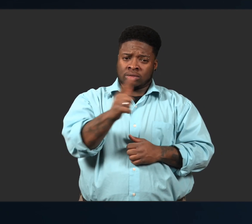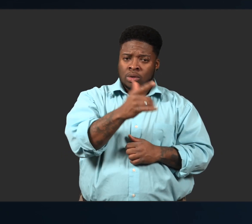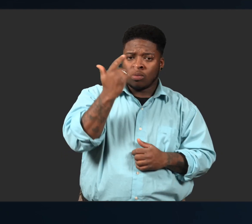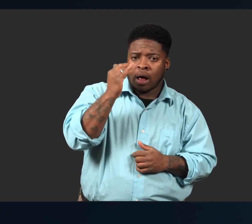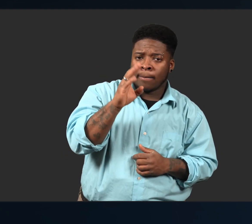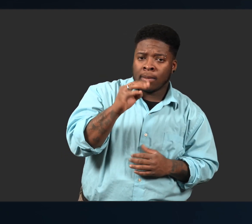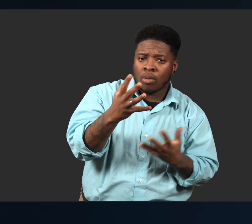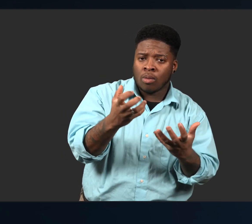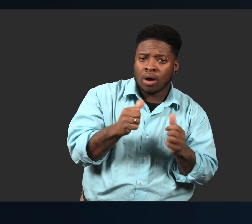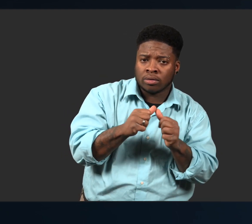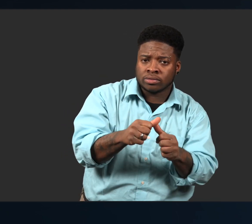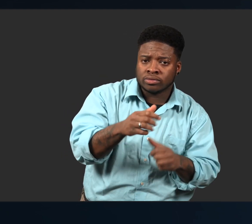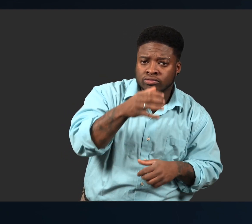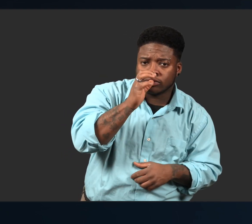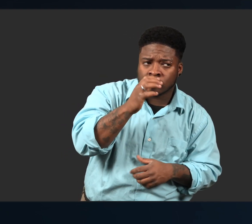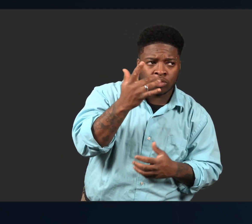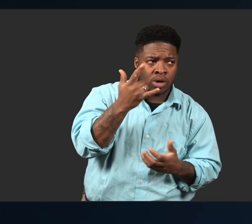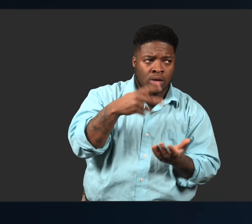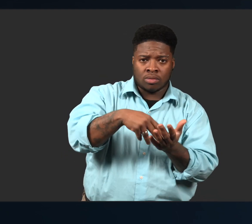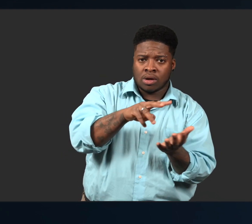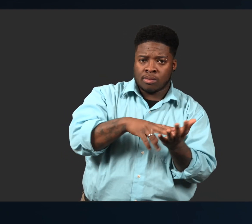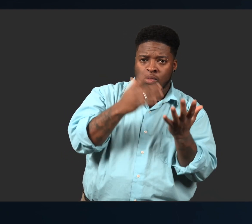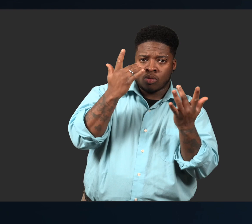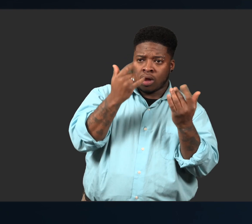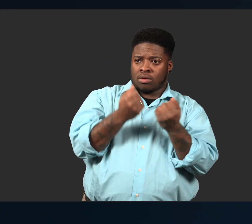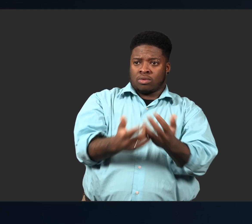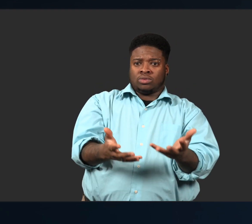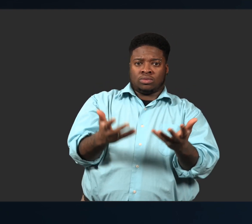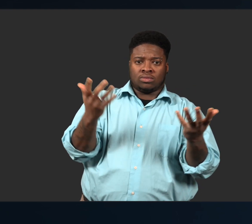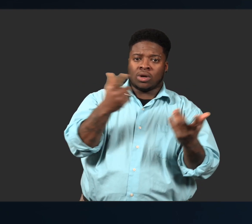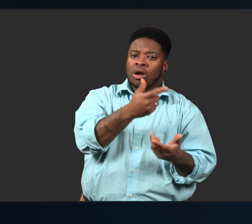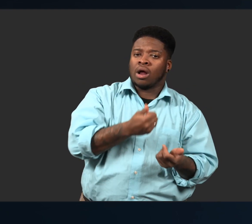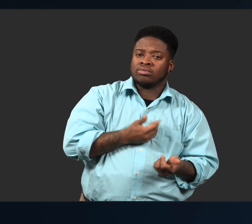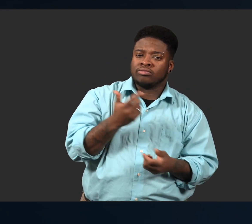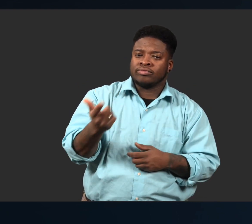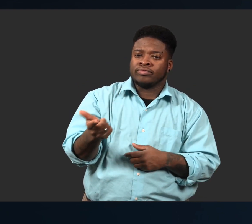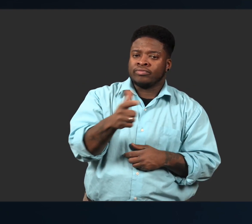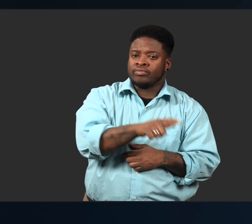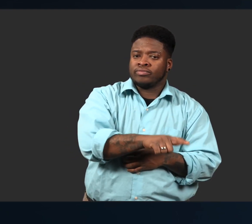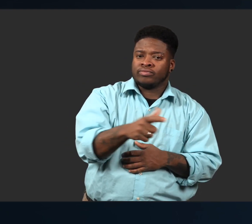Once his family has expressed themselves, it's Bob's turn to talk about why he wanted to keep drinking, why he relapsed repeatedly, what caused the addiction, and so on.